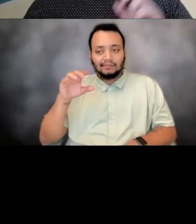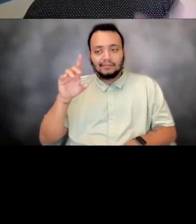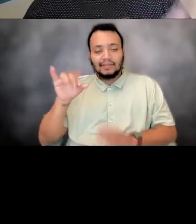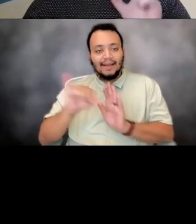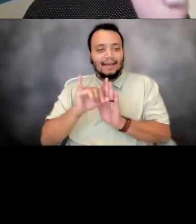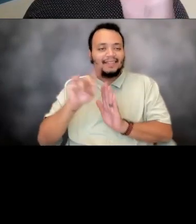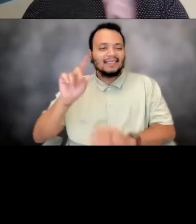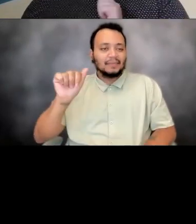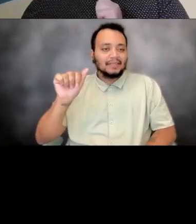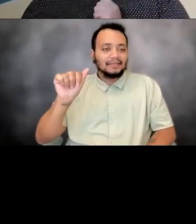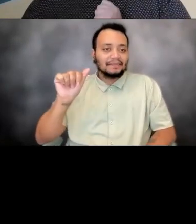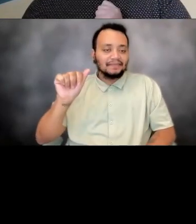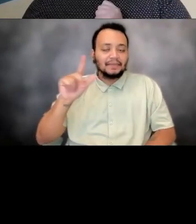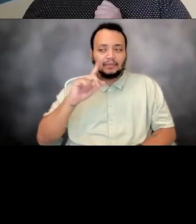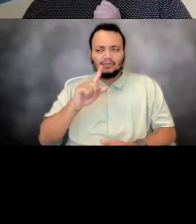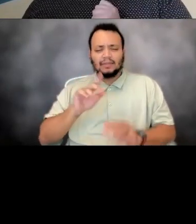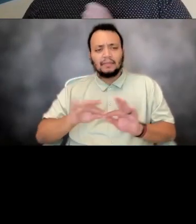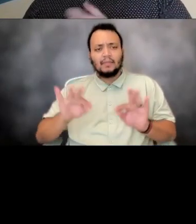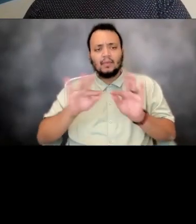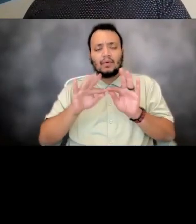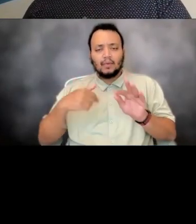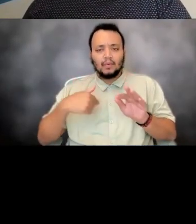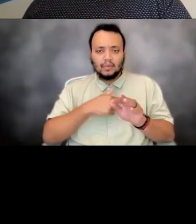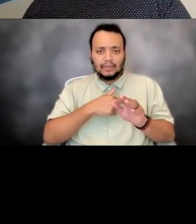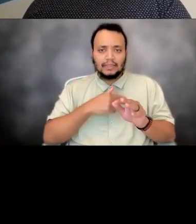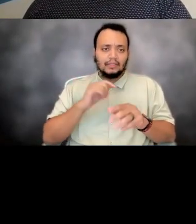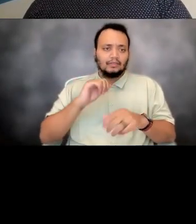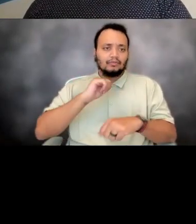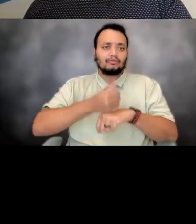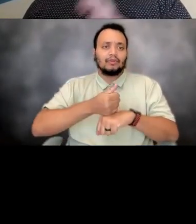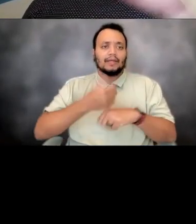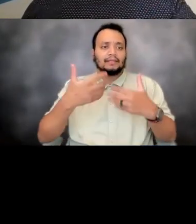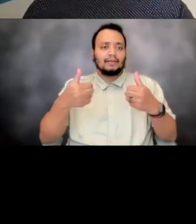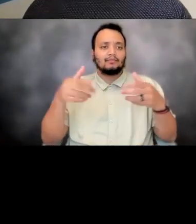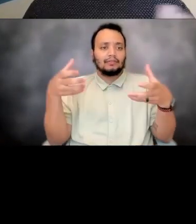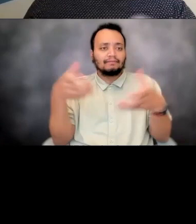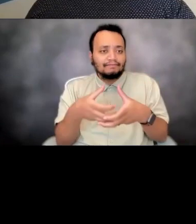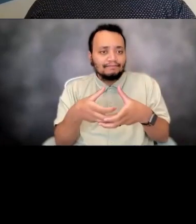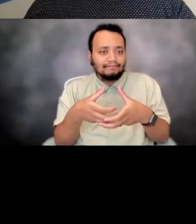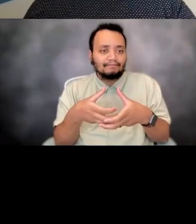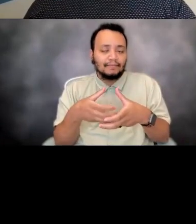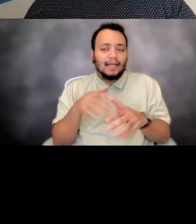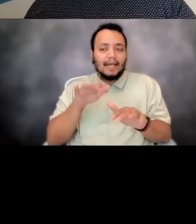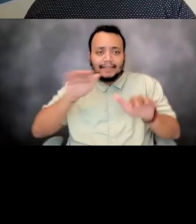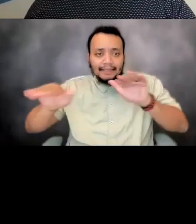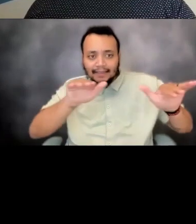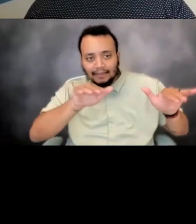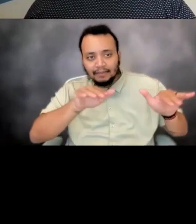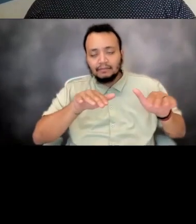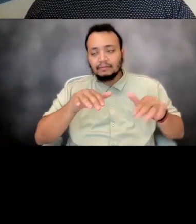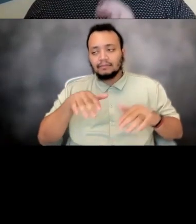so it was important to us that we did reach out to folks and make sure that was included.